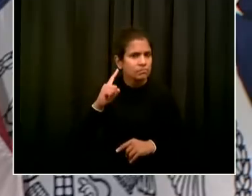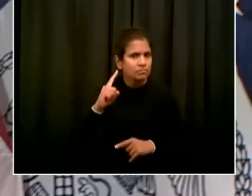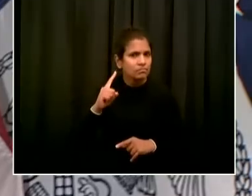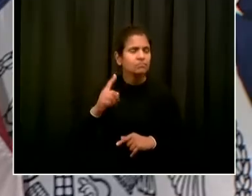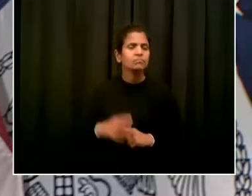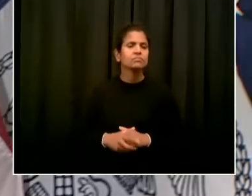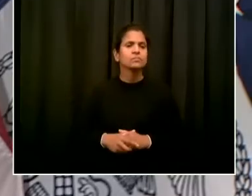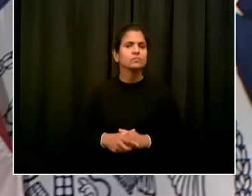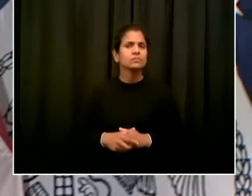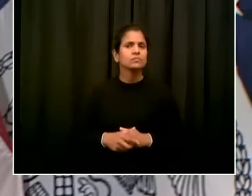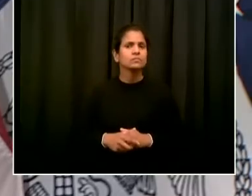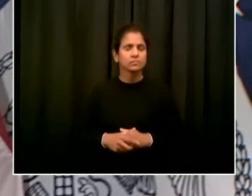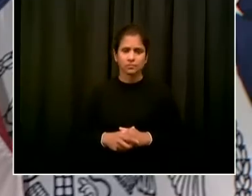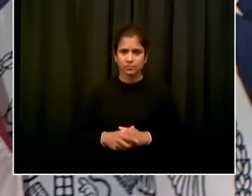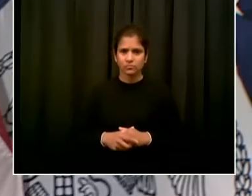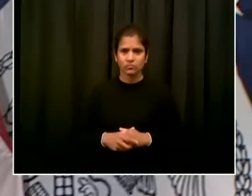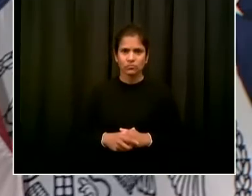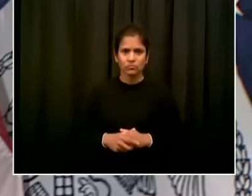PREREENVTING LARGE- SCALE LIVINGS